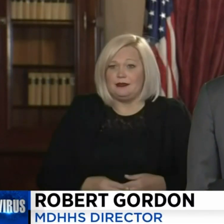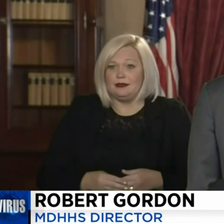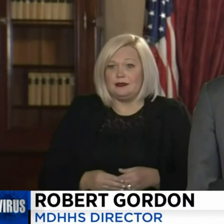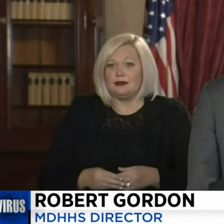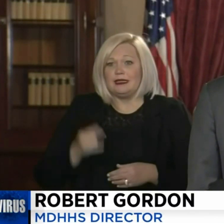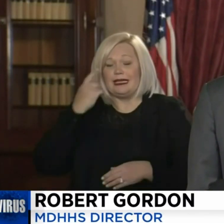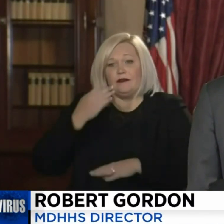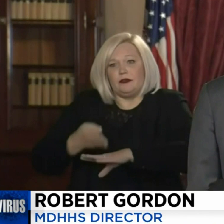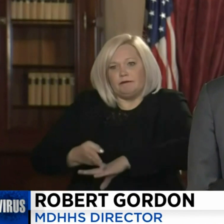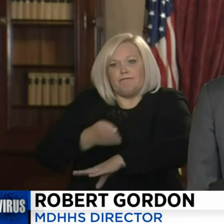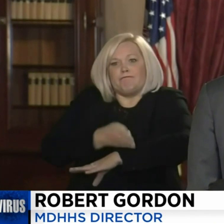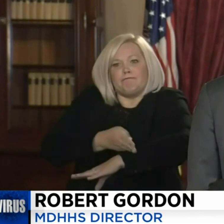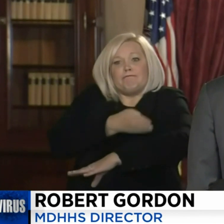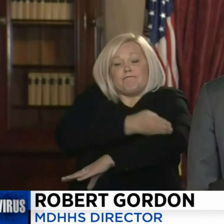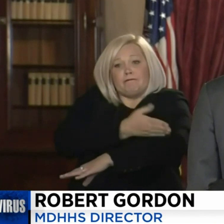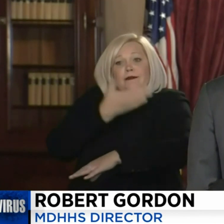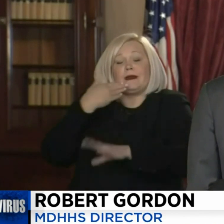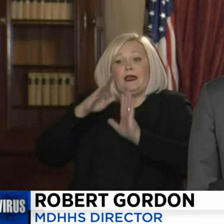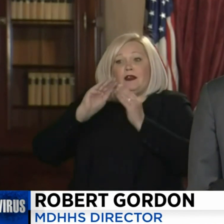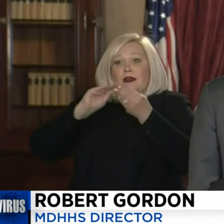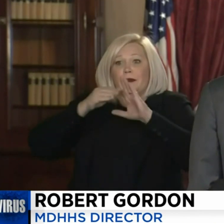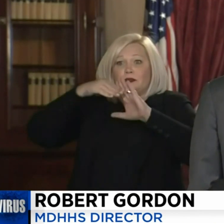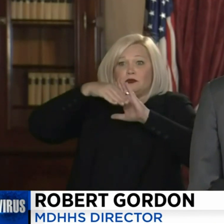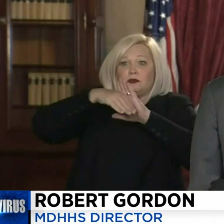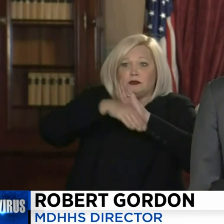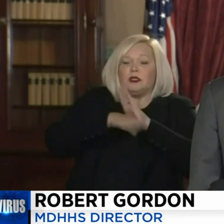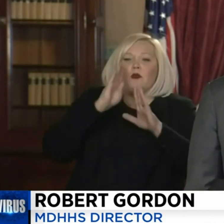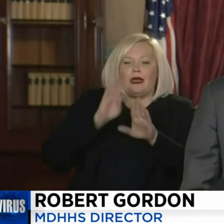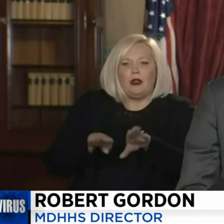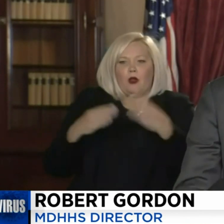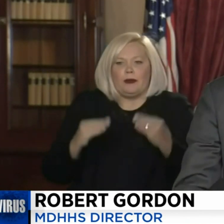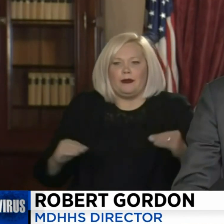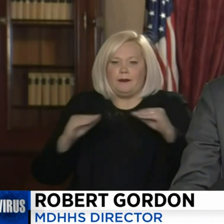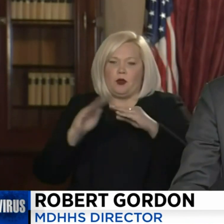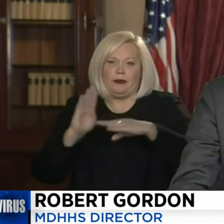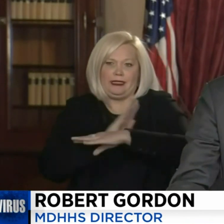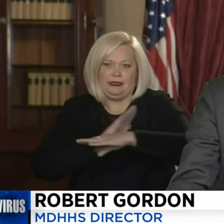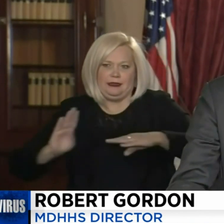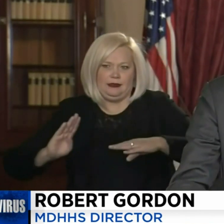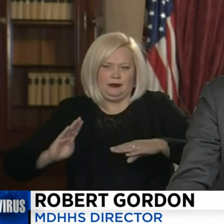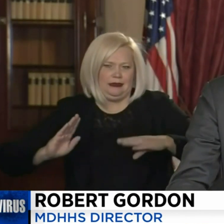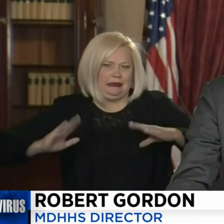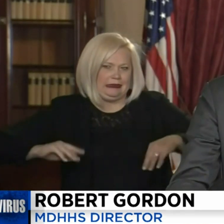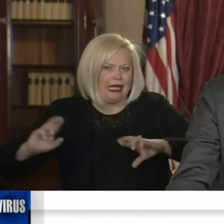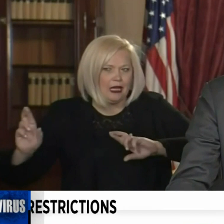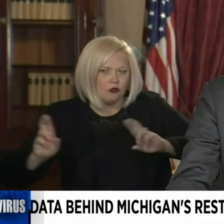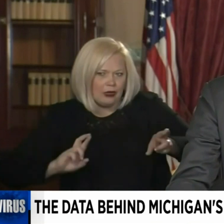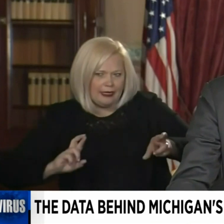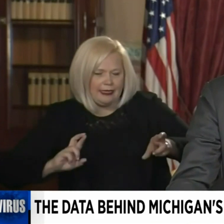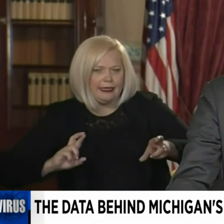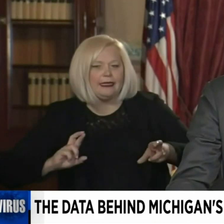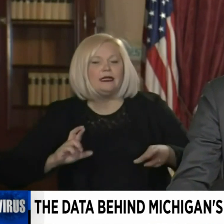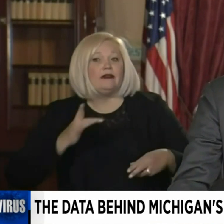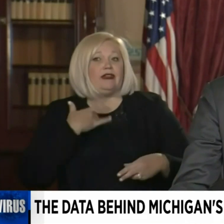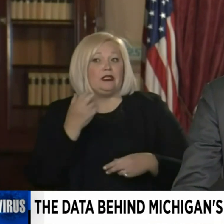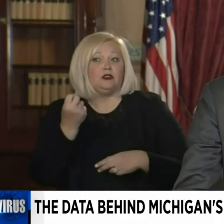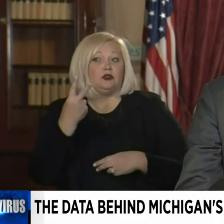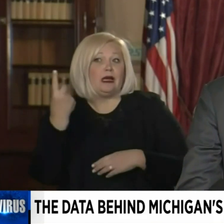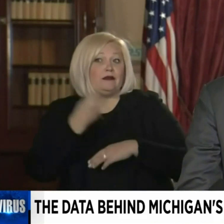PAUSE. IF PROGRESS CONTINUES WE WILL EAGERLY REOPEN VENUES BEYOND THOSE I’VE DESCRIBED. WE’RE NOT READY TO DO THAT